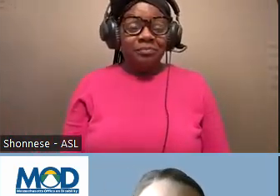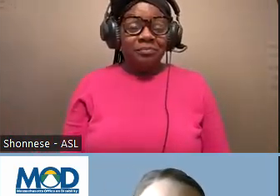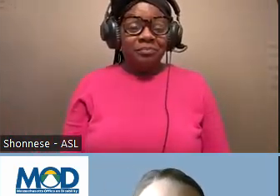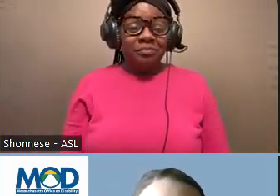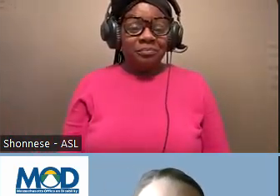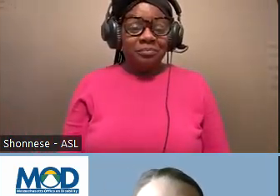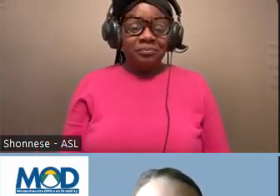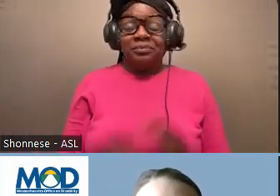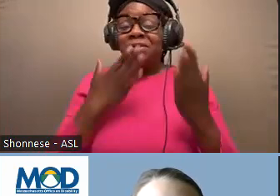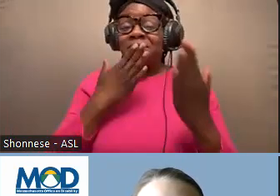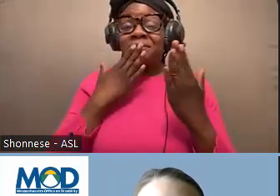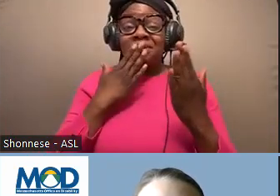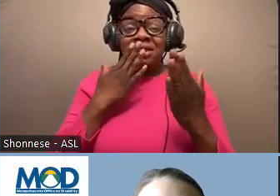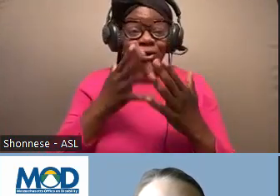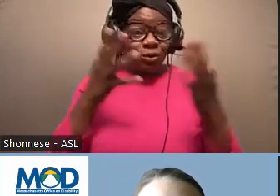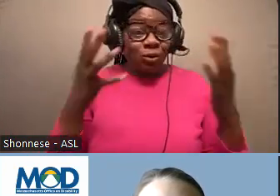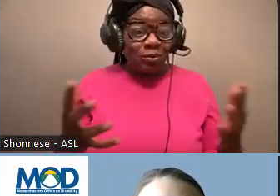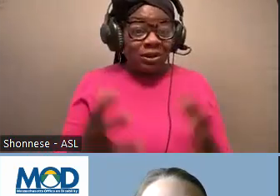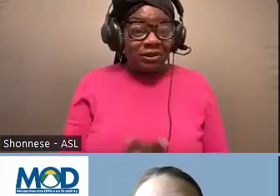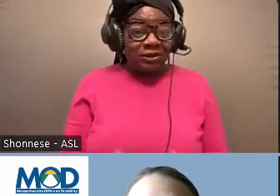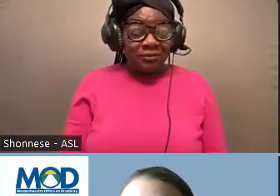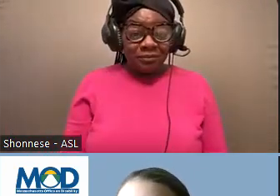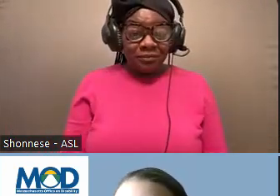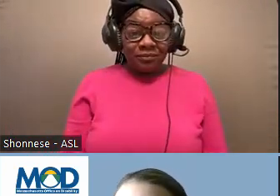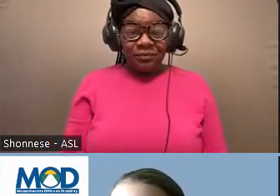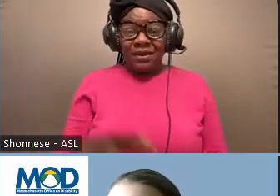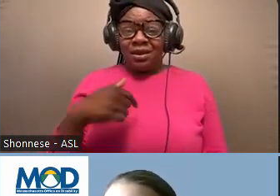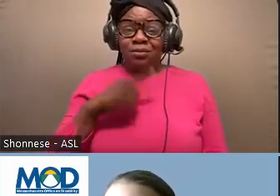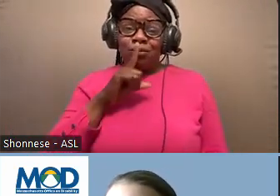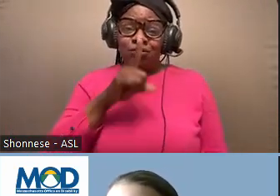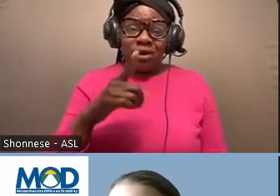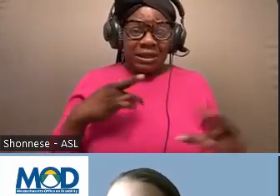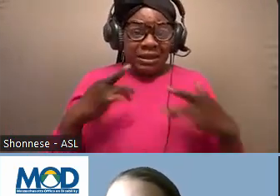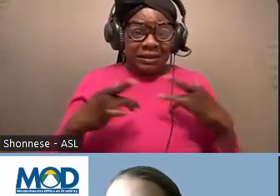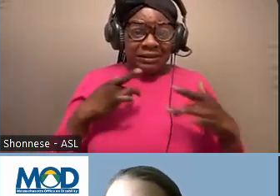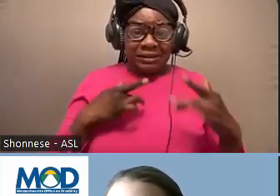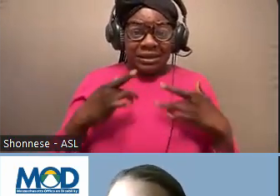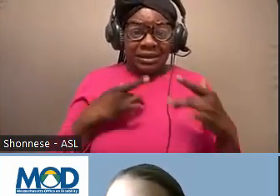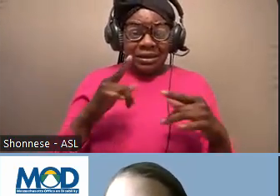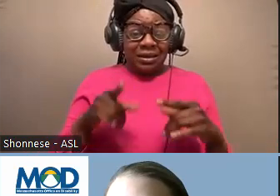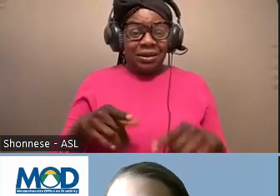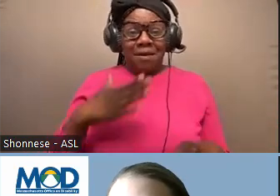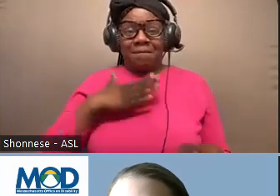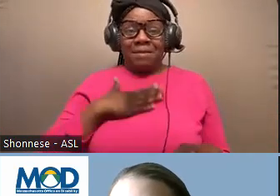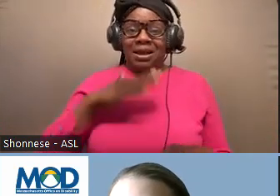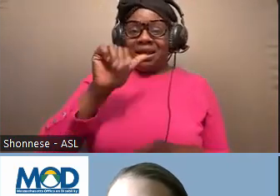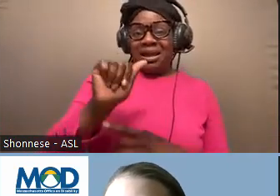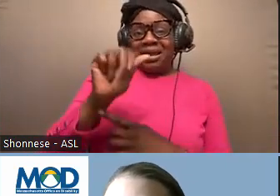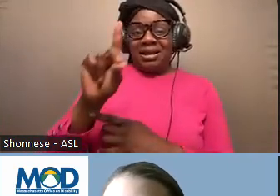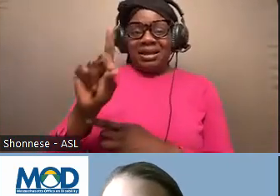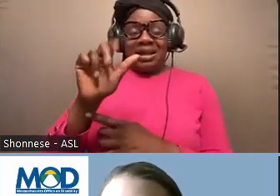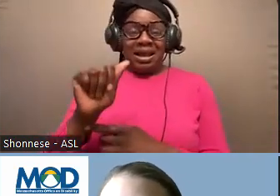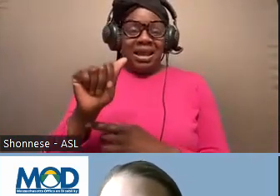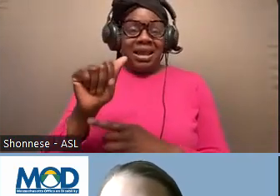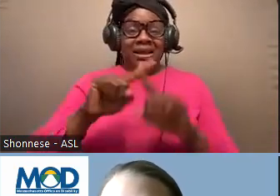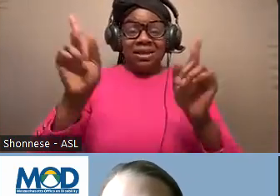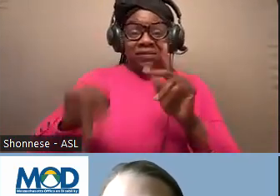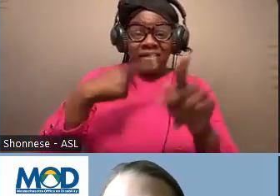Thank you, guys, so much! And I am really excited about my ADA and different types of protective le